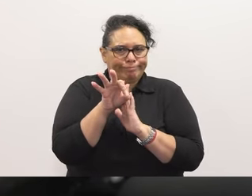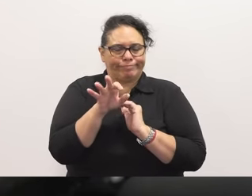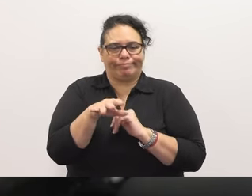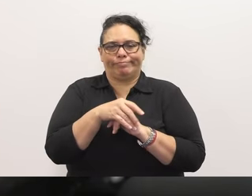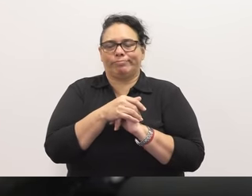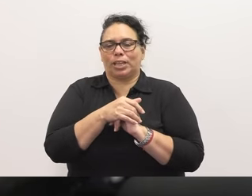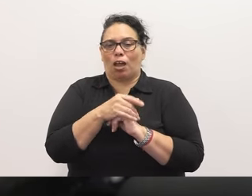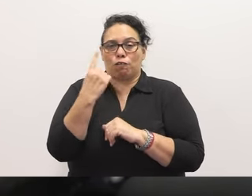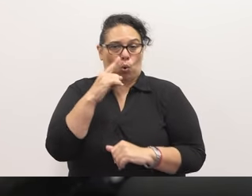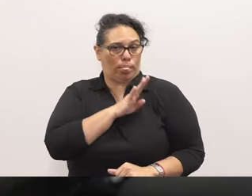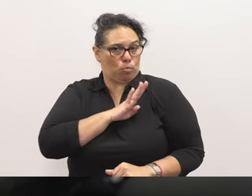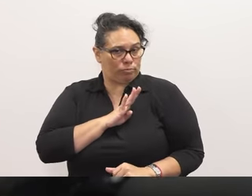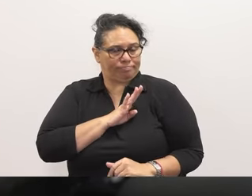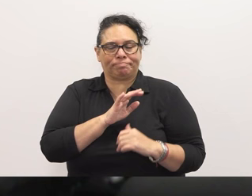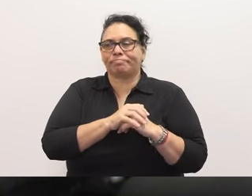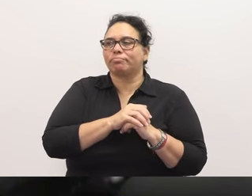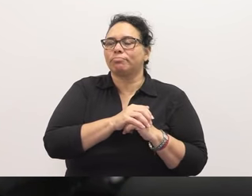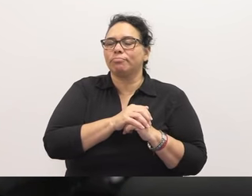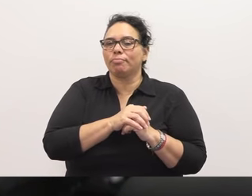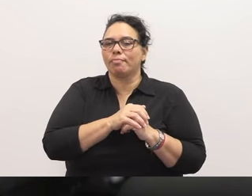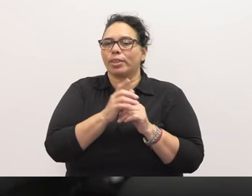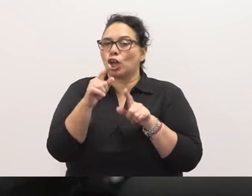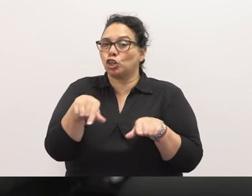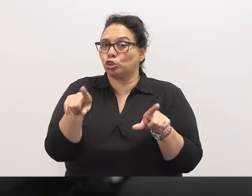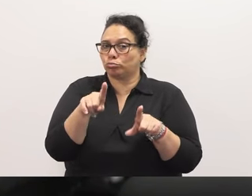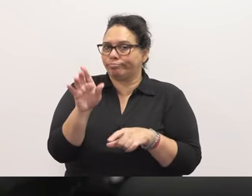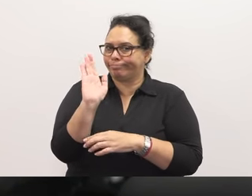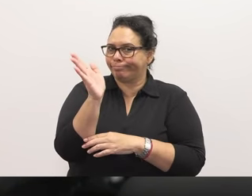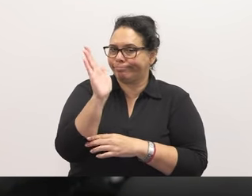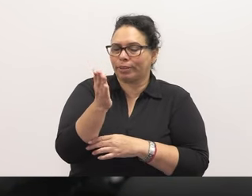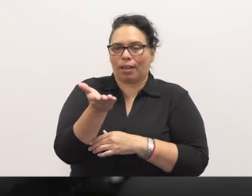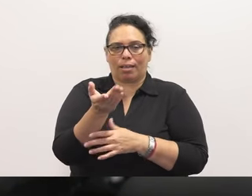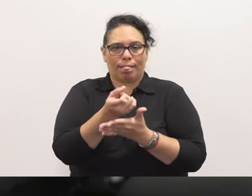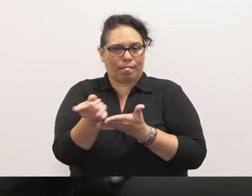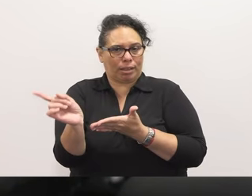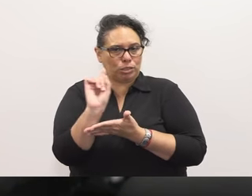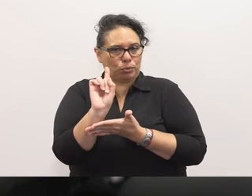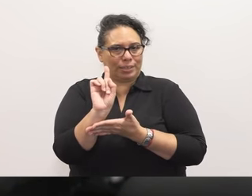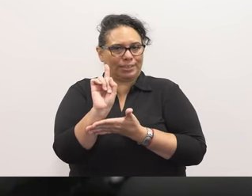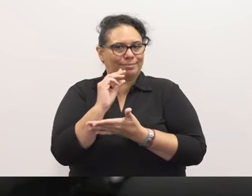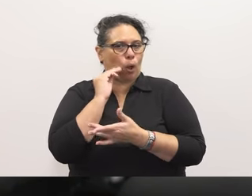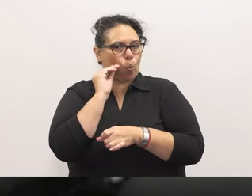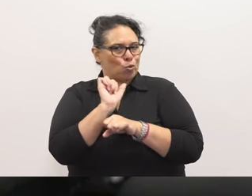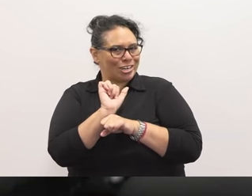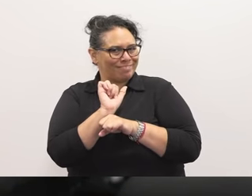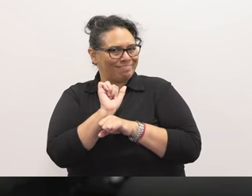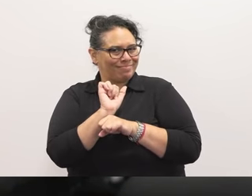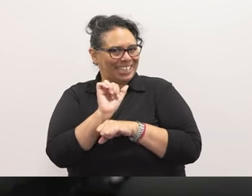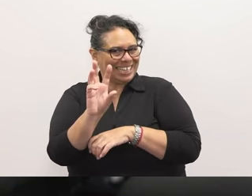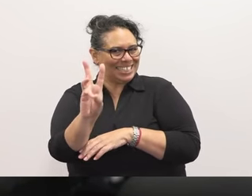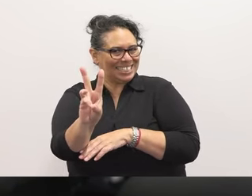So what you were presented last week was our homework, and that is six potential goals